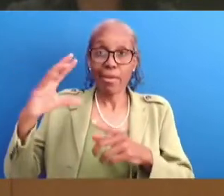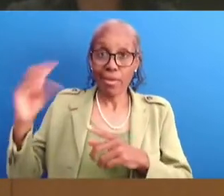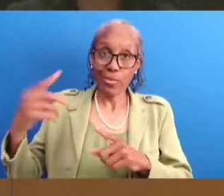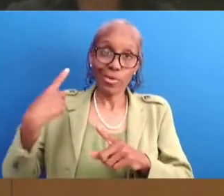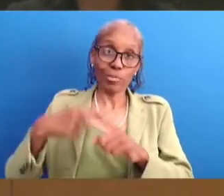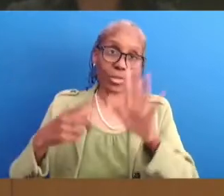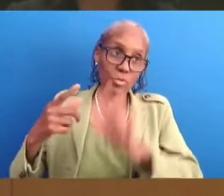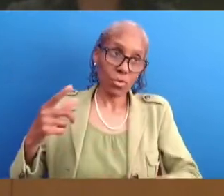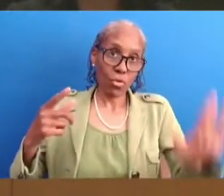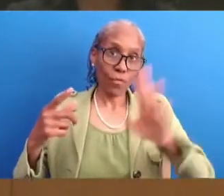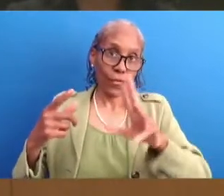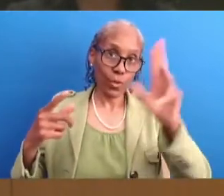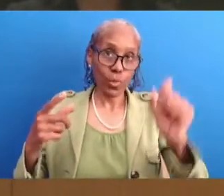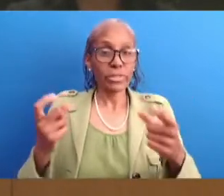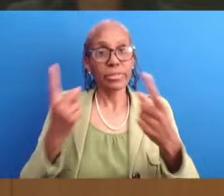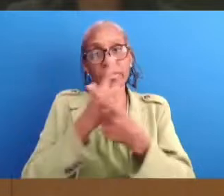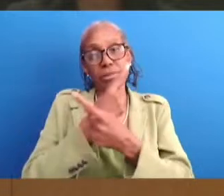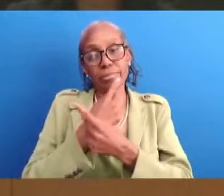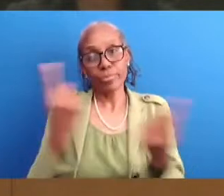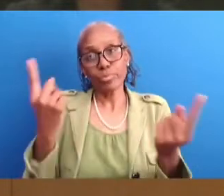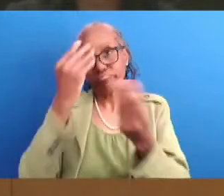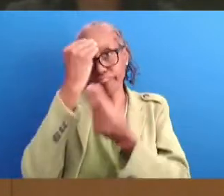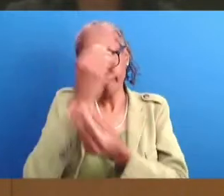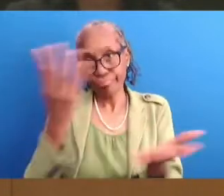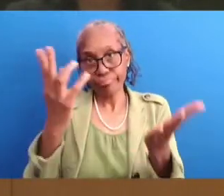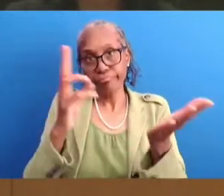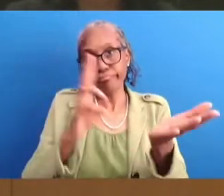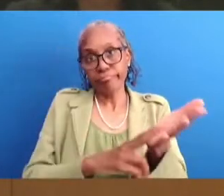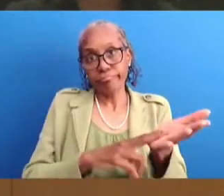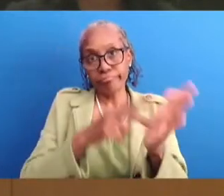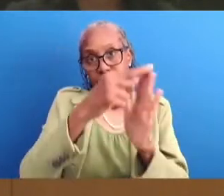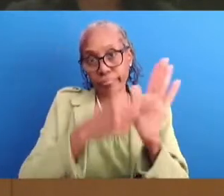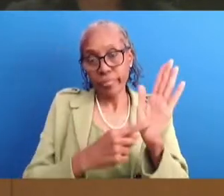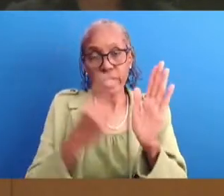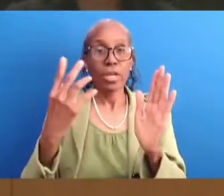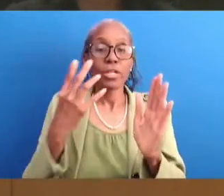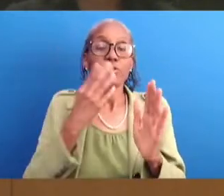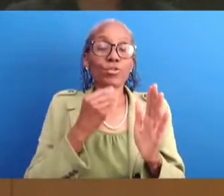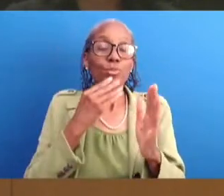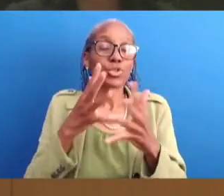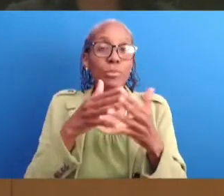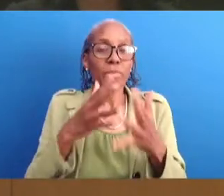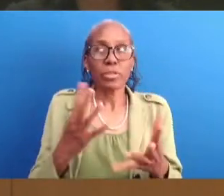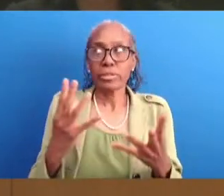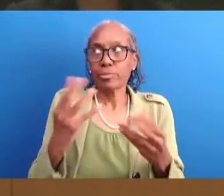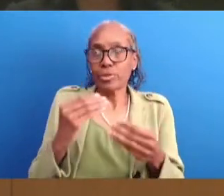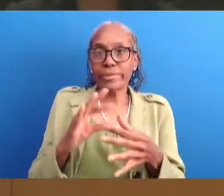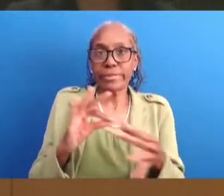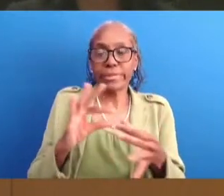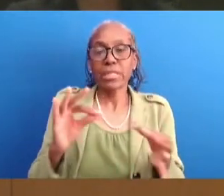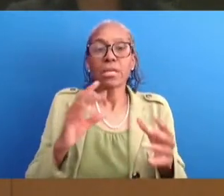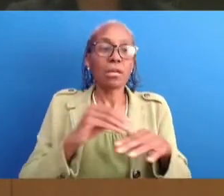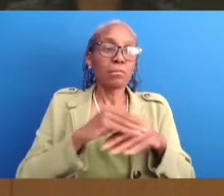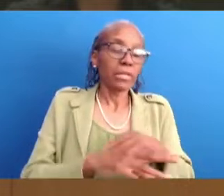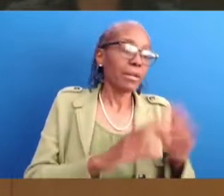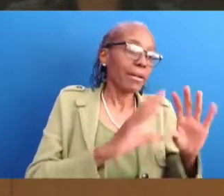COUNTY AND ACROSS THE COUNTRY.